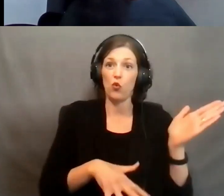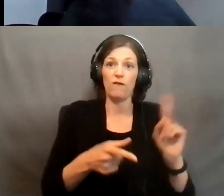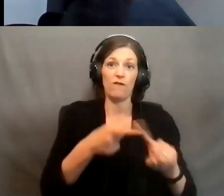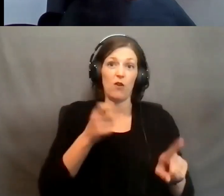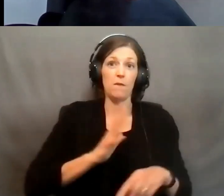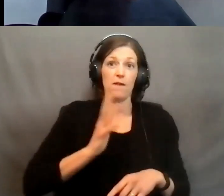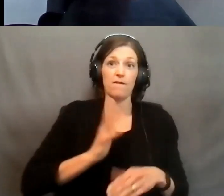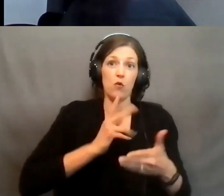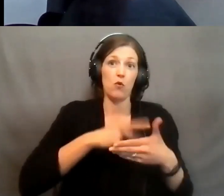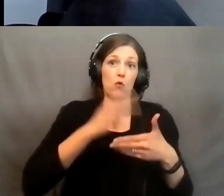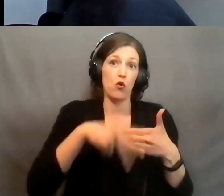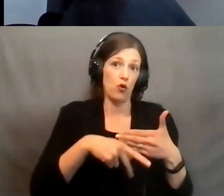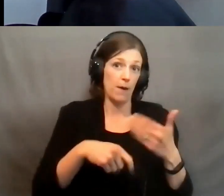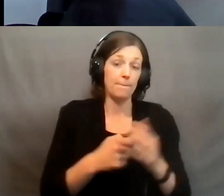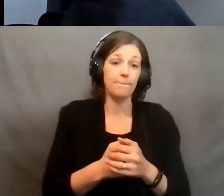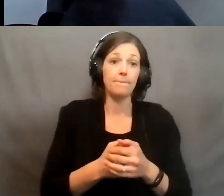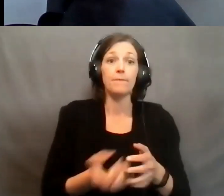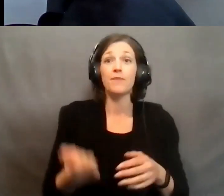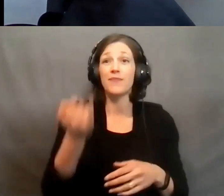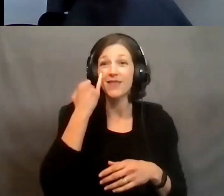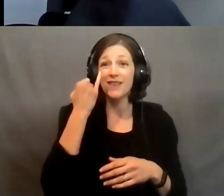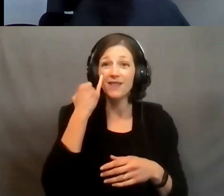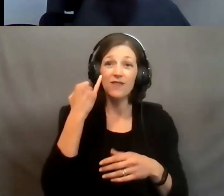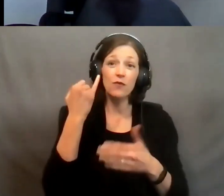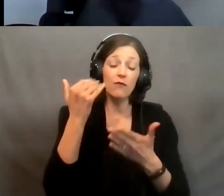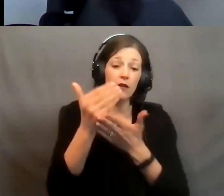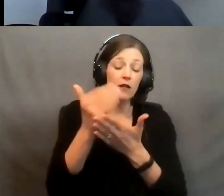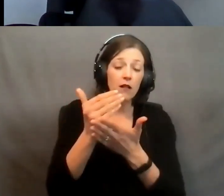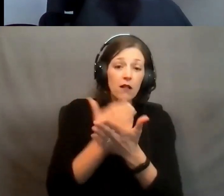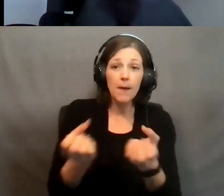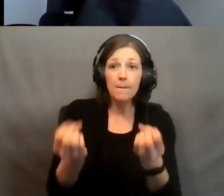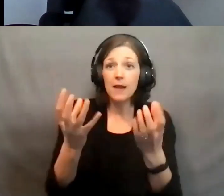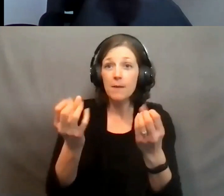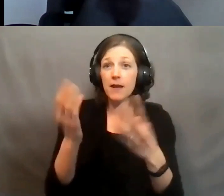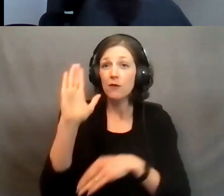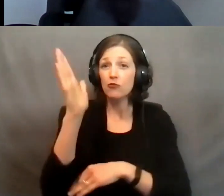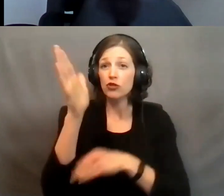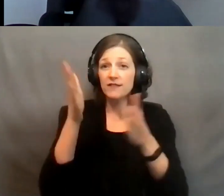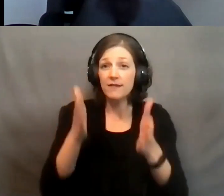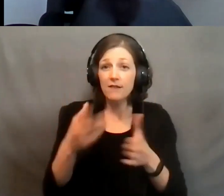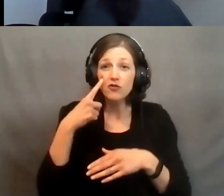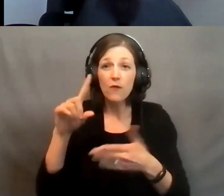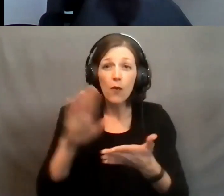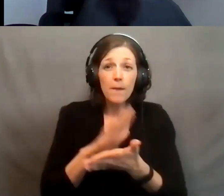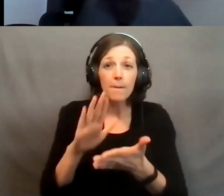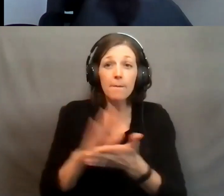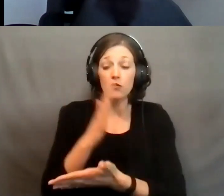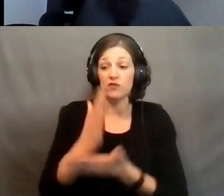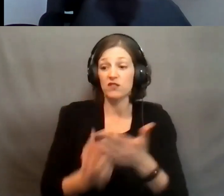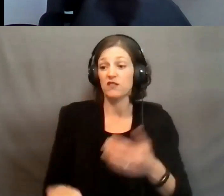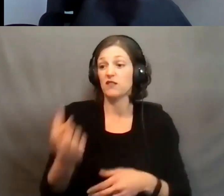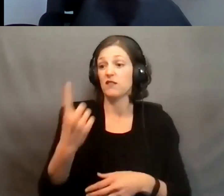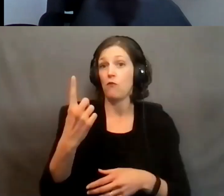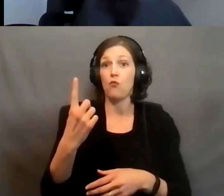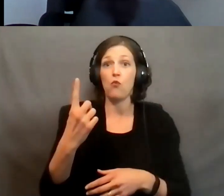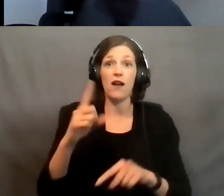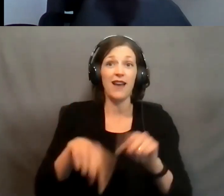13:10:07 If you have listed multiple presenters for a paper, someone is not planning or attending or 13:10:10 you are unsure,